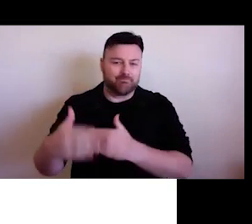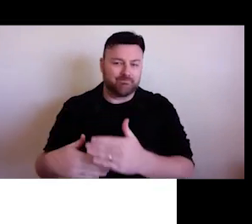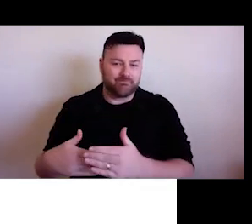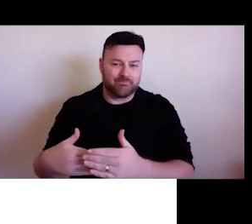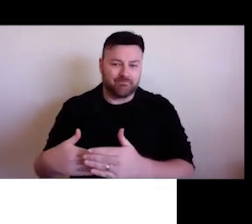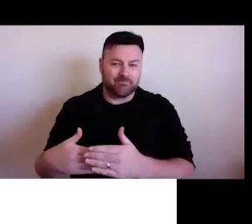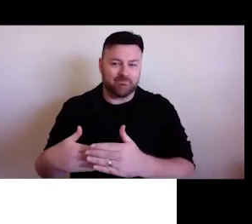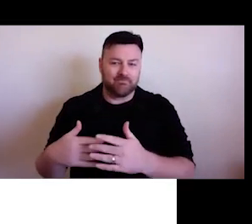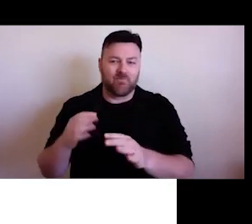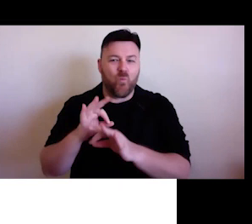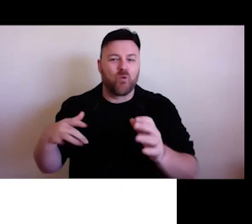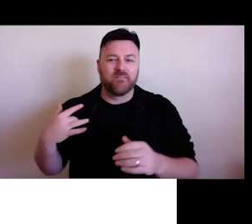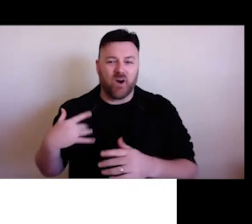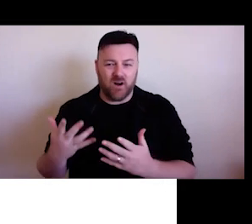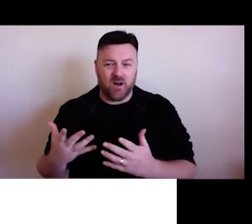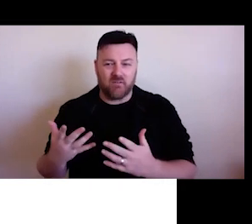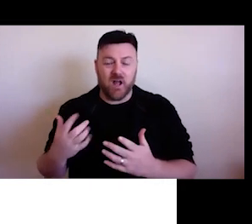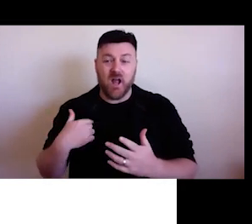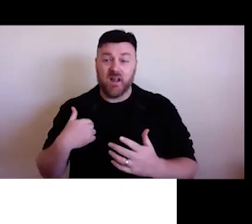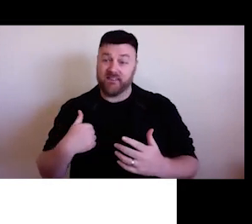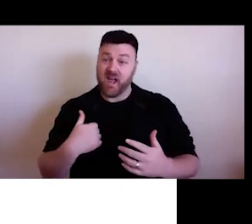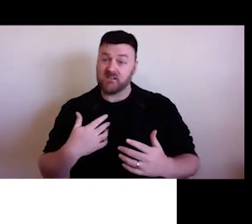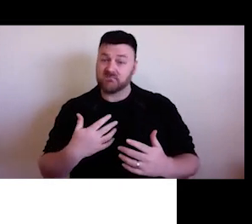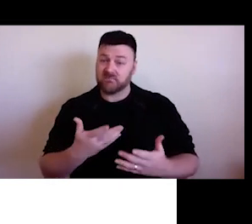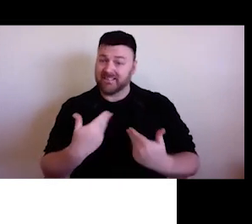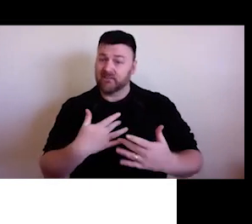moral responsibility and an emotional responsibility. When we're